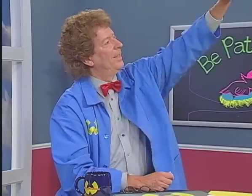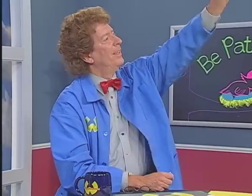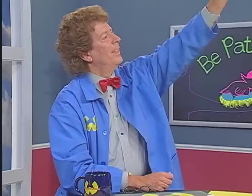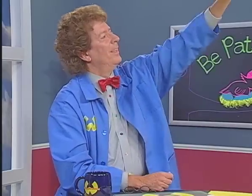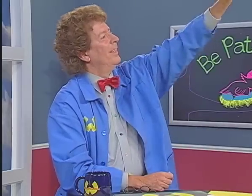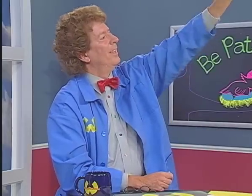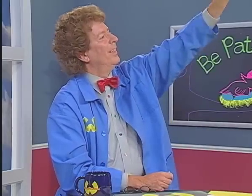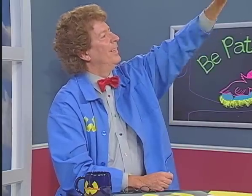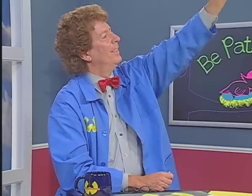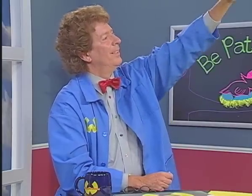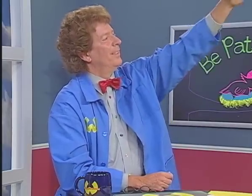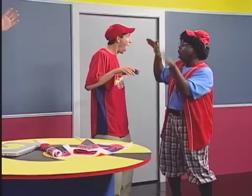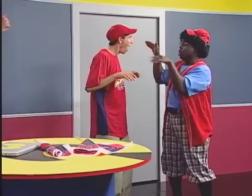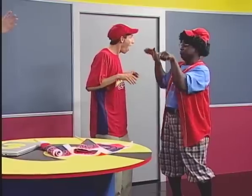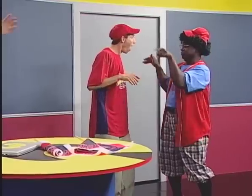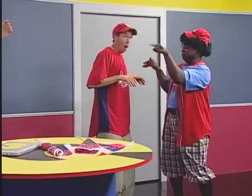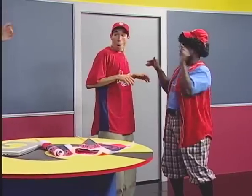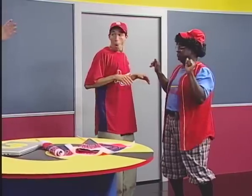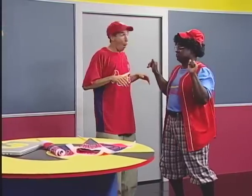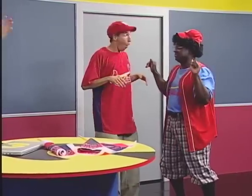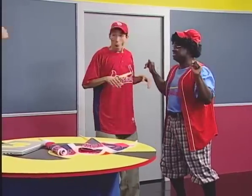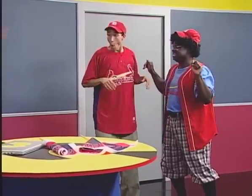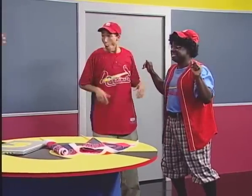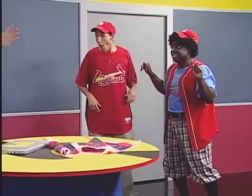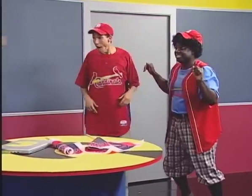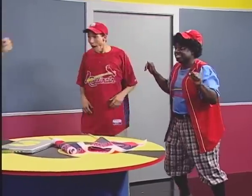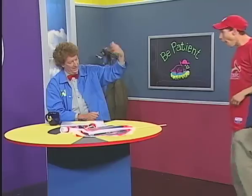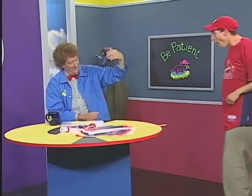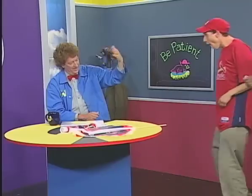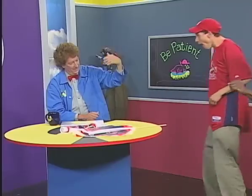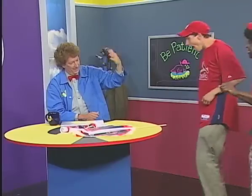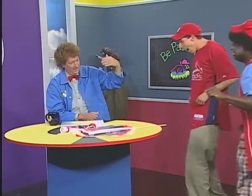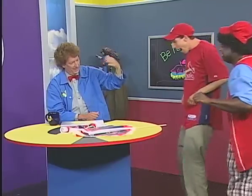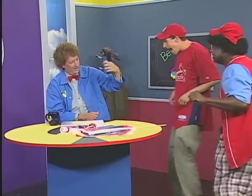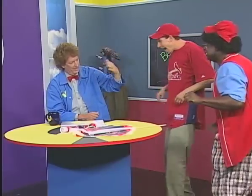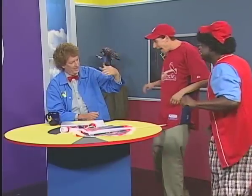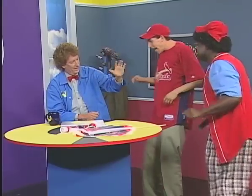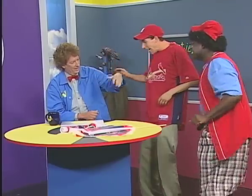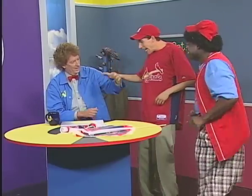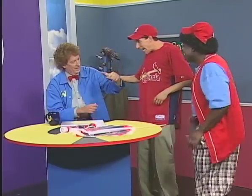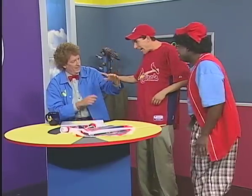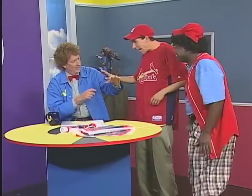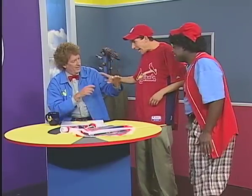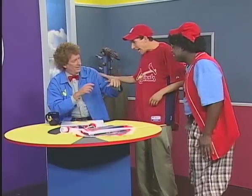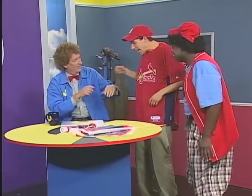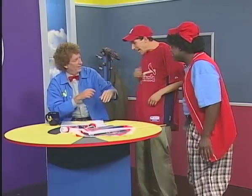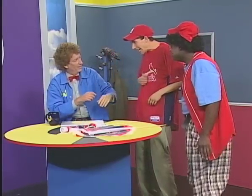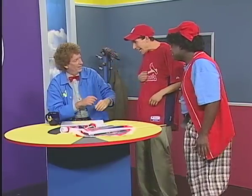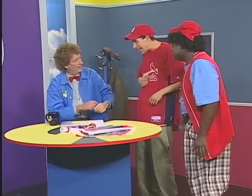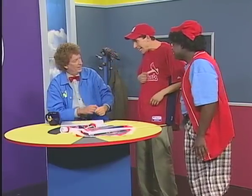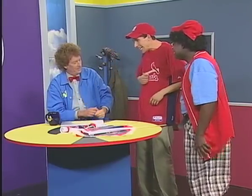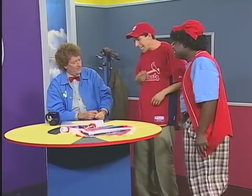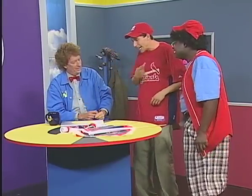UH, HELLO. HELLO. UH, DOC WANTS US. OKAY. COME ON BACK. I'M SORRY.